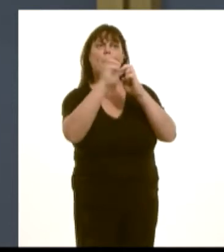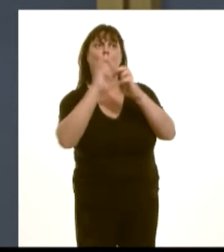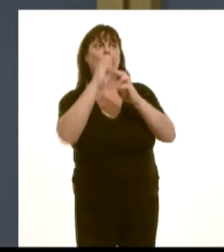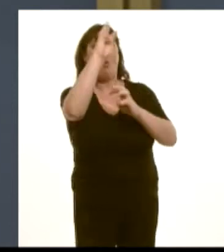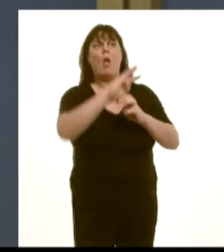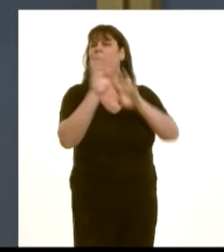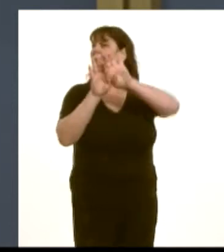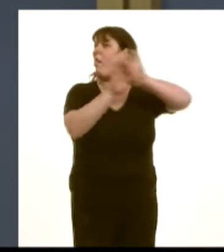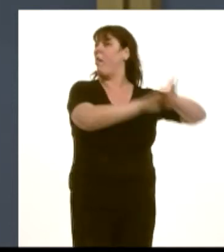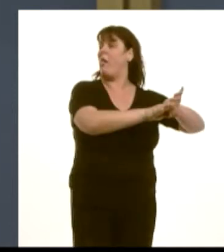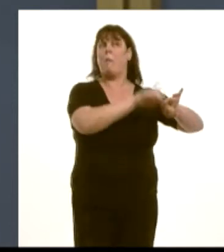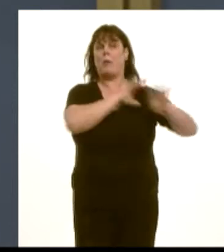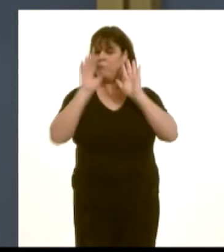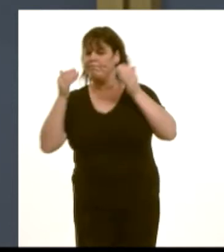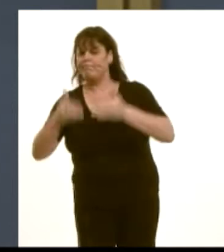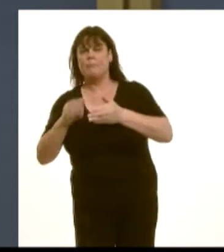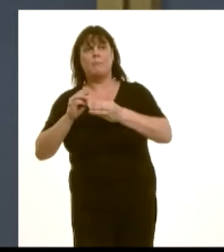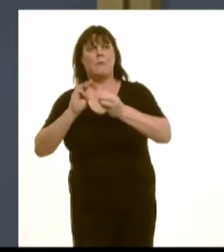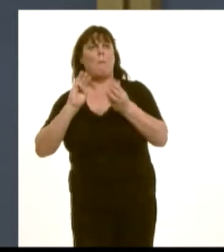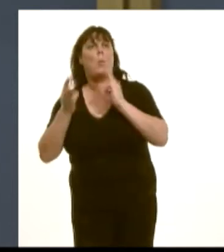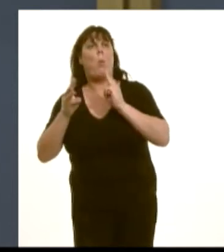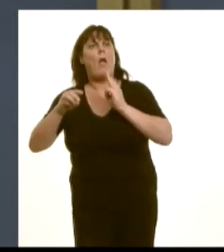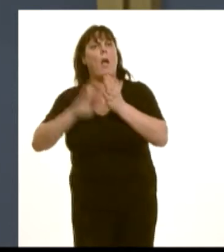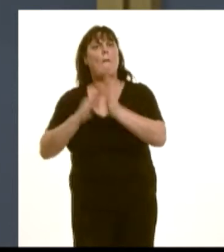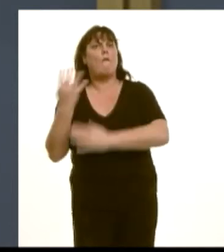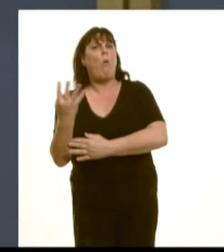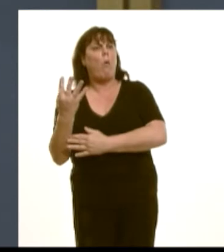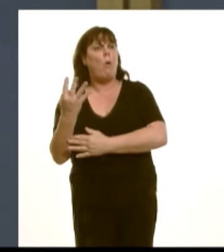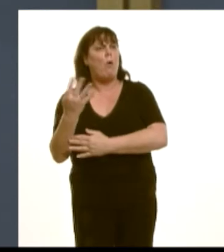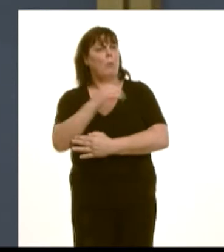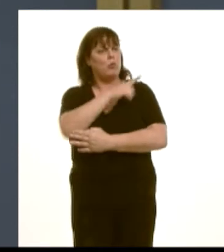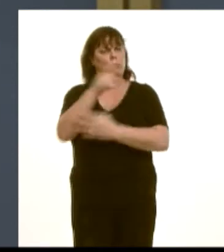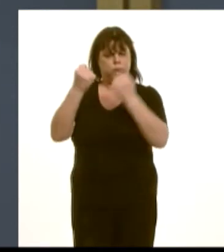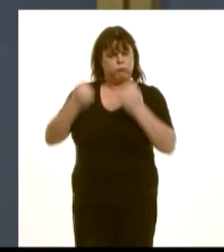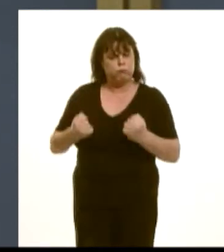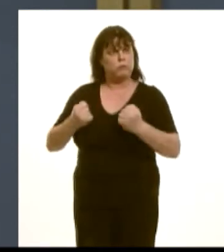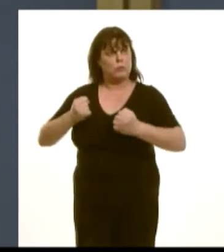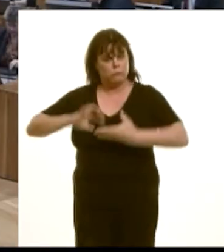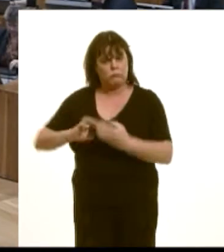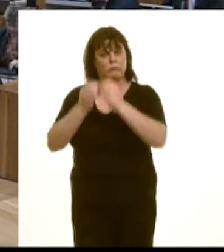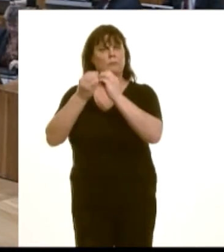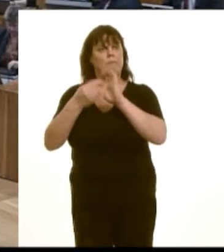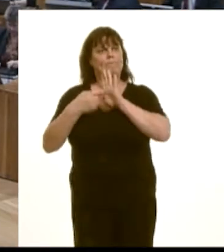at least, postponed, because of your determination to press ahead with this scheme, without looking